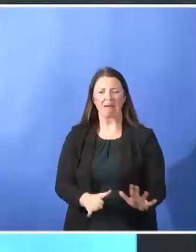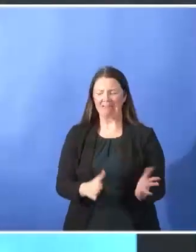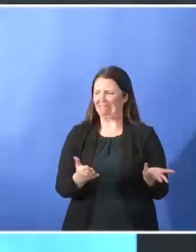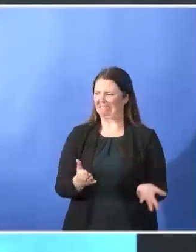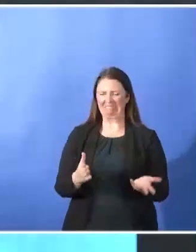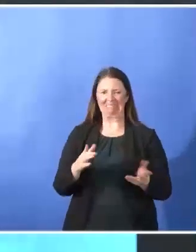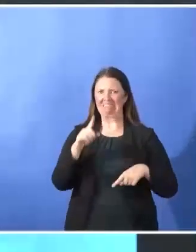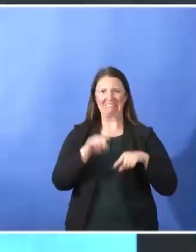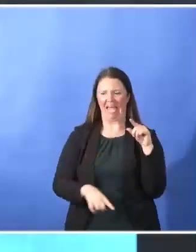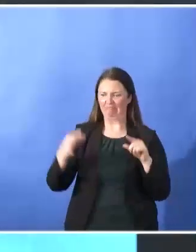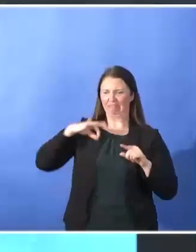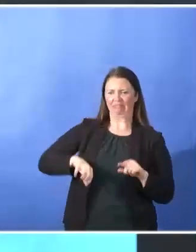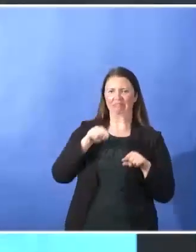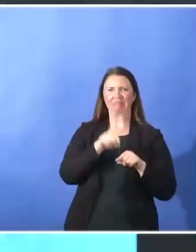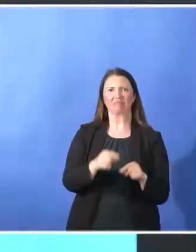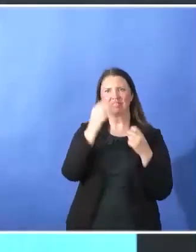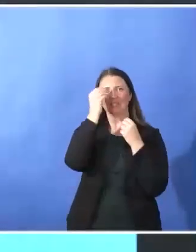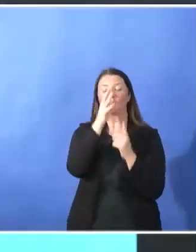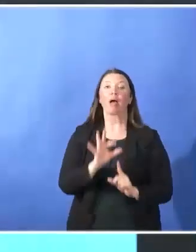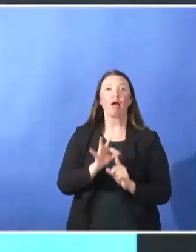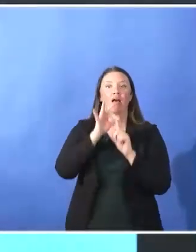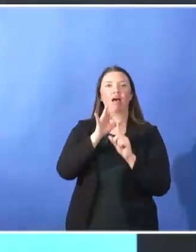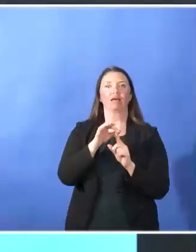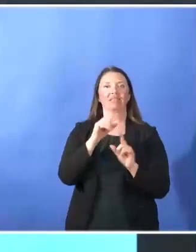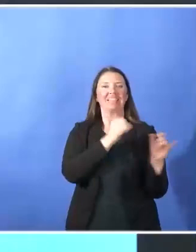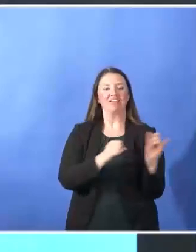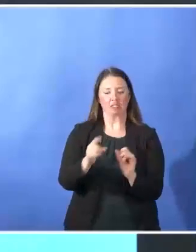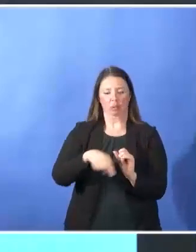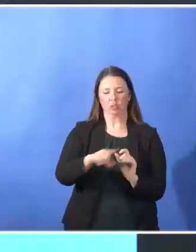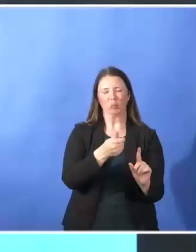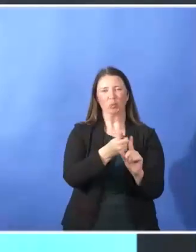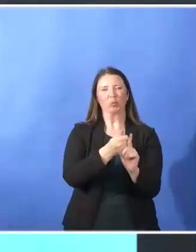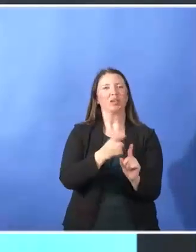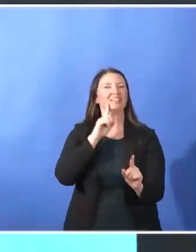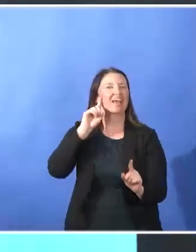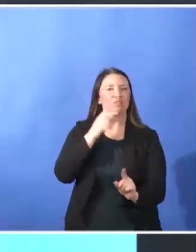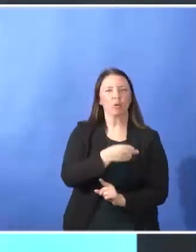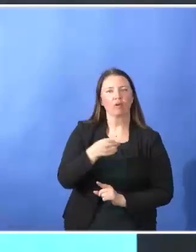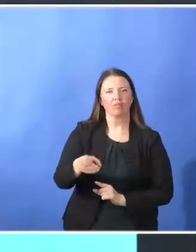TODAY, WE PRESENT TO YOU A REPORT TO SIGNIFICANTLY IMPROVE